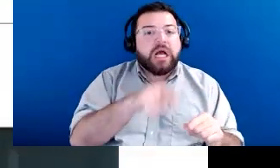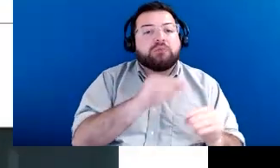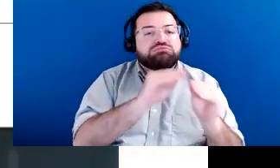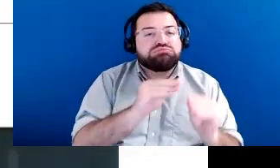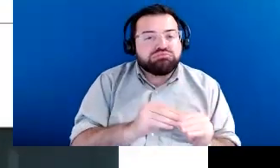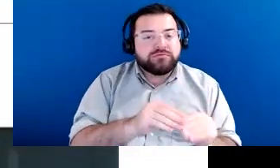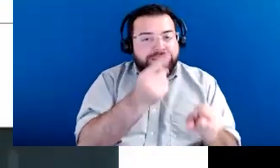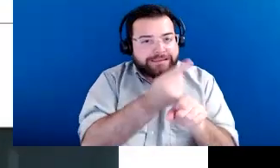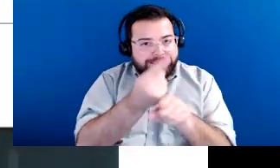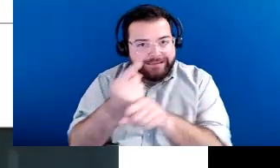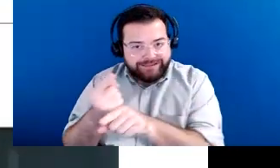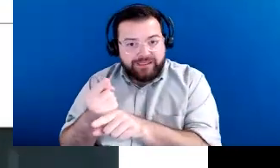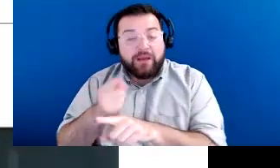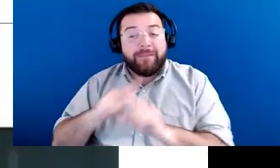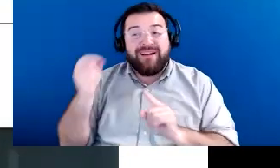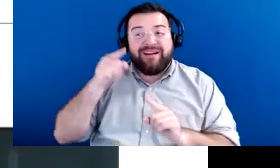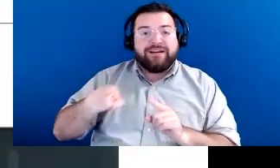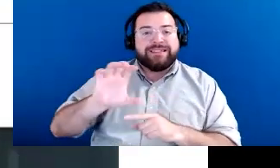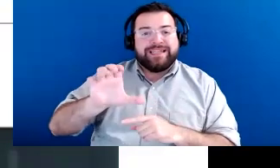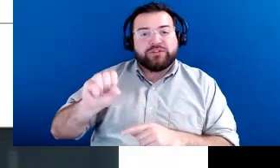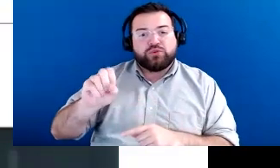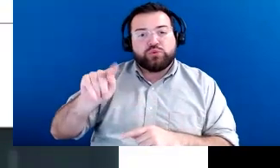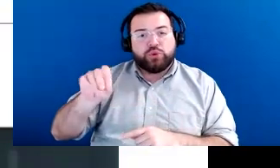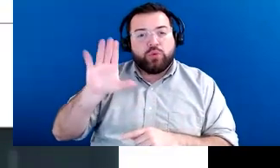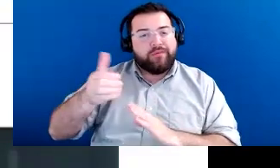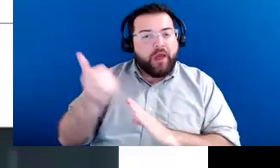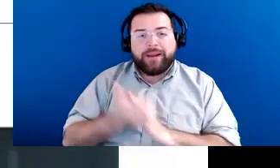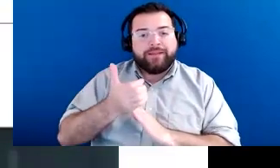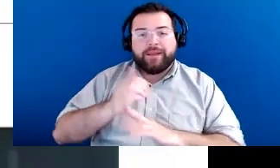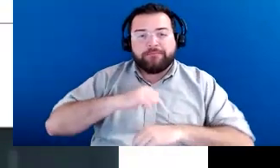but it will automatically generate those captions for your videos.